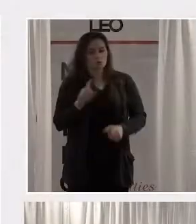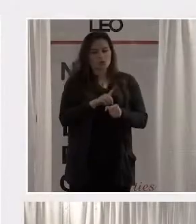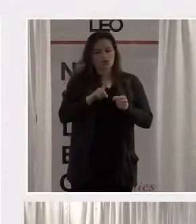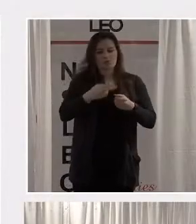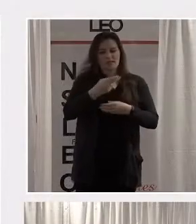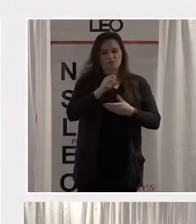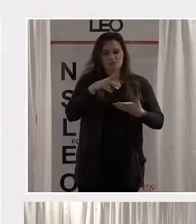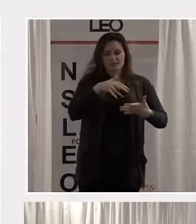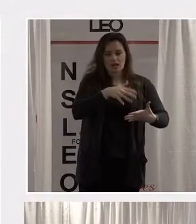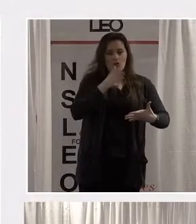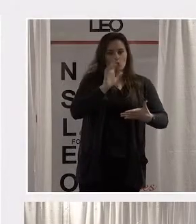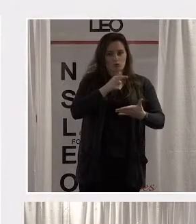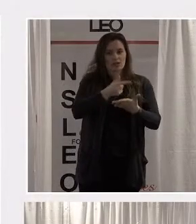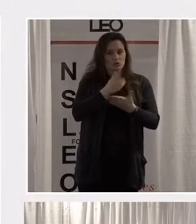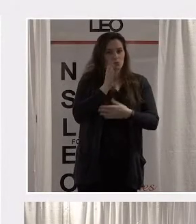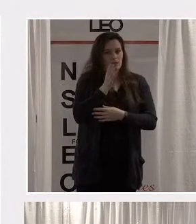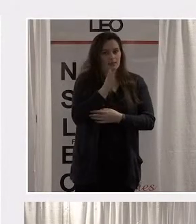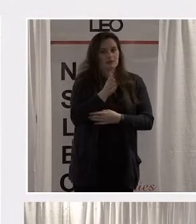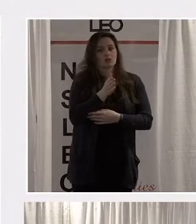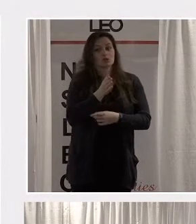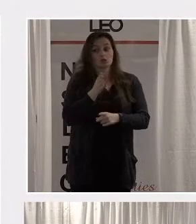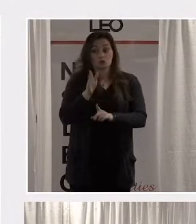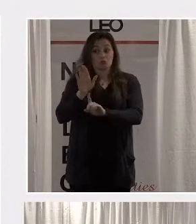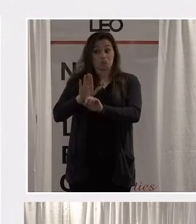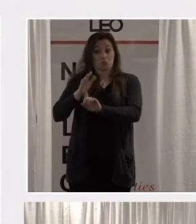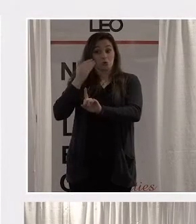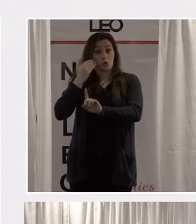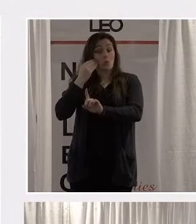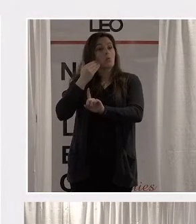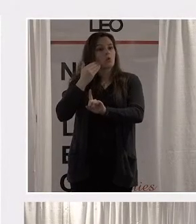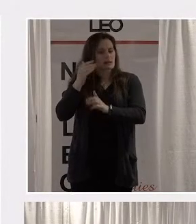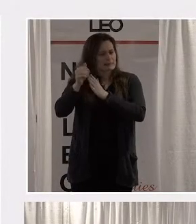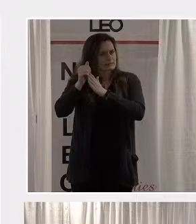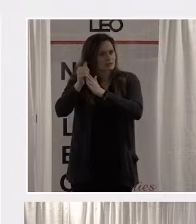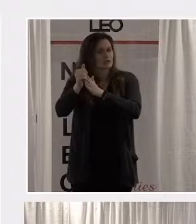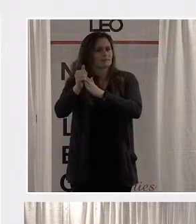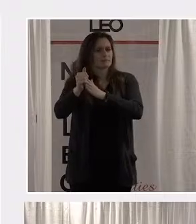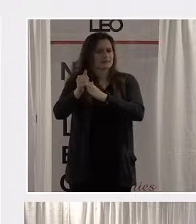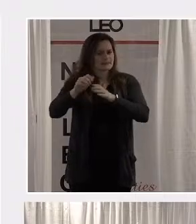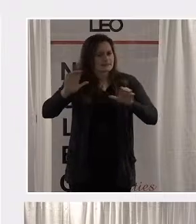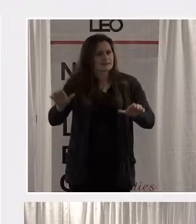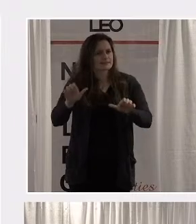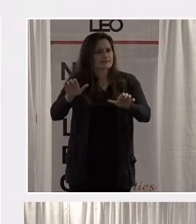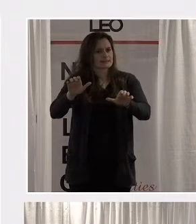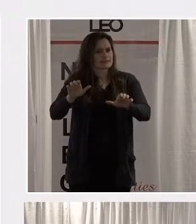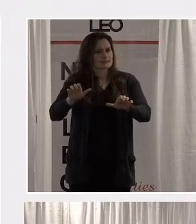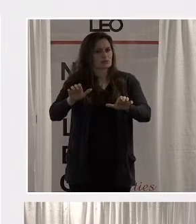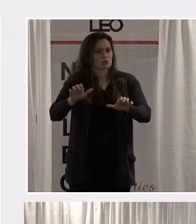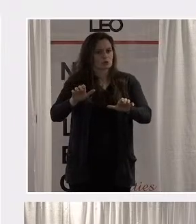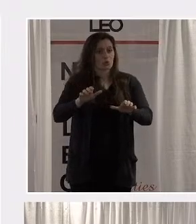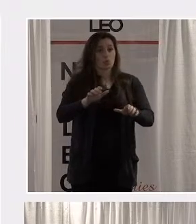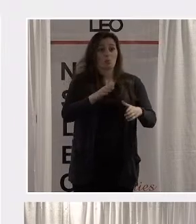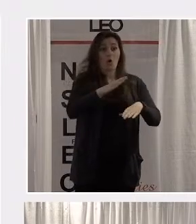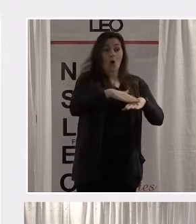WHERE SHE IS KNOWN FOR HER LEADERSHIP, HARD WORK, AND DEDICATION BOTH ON AND OFF THE FIELD.